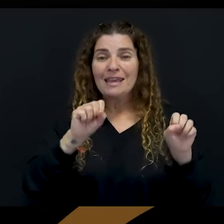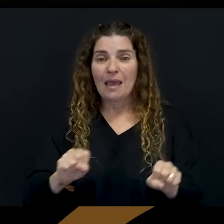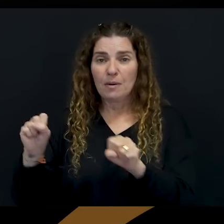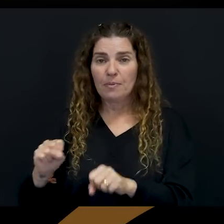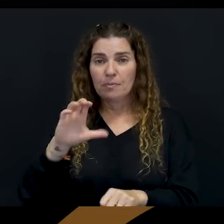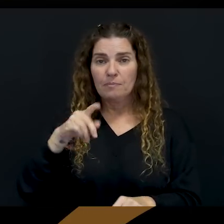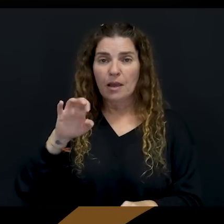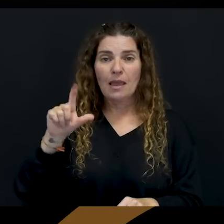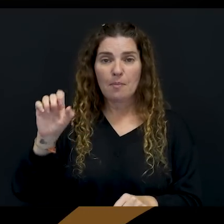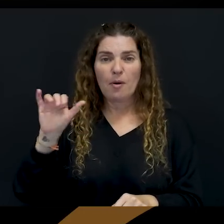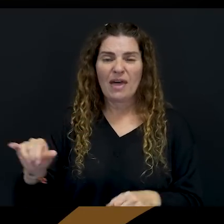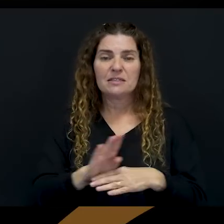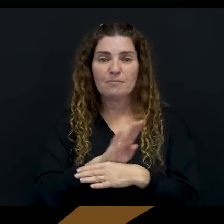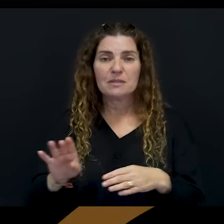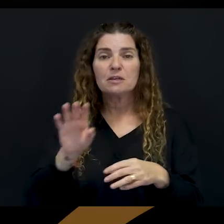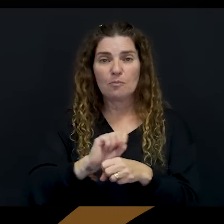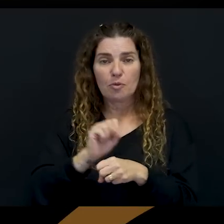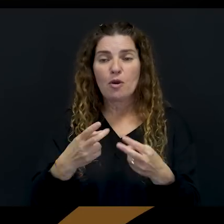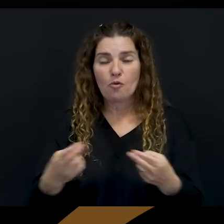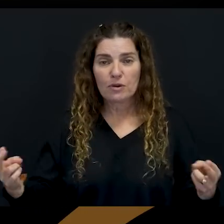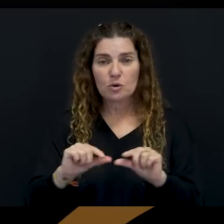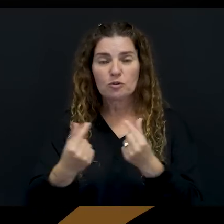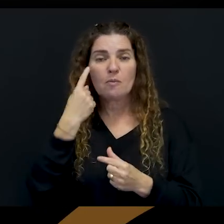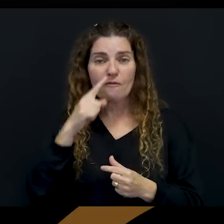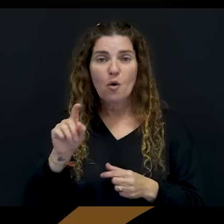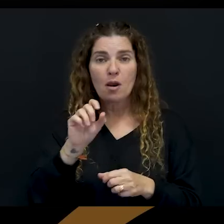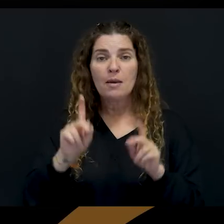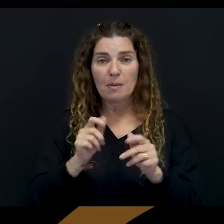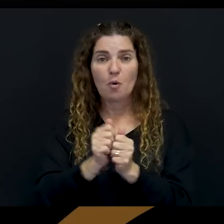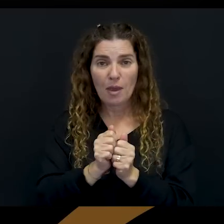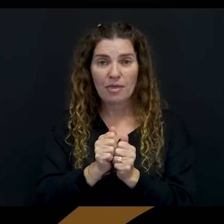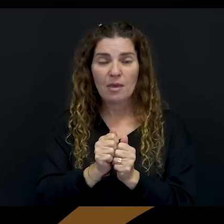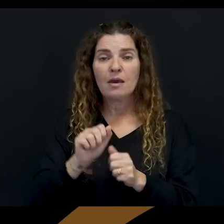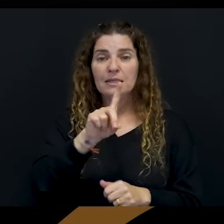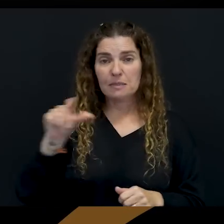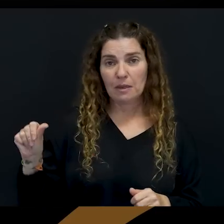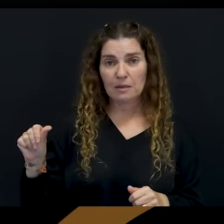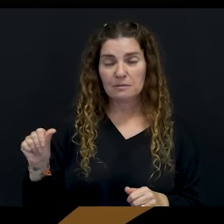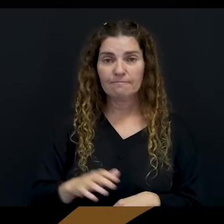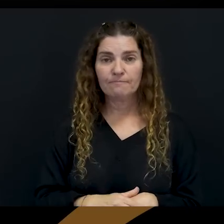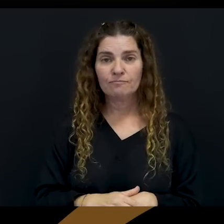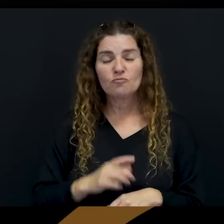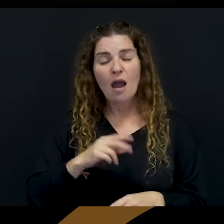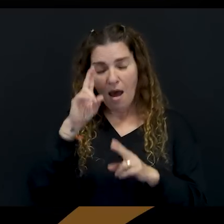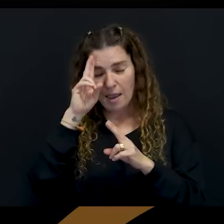for employees with disabilities and supporters. And I had the privilege of serving as Co-Chair for several years.